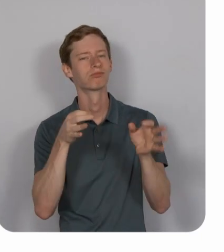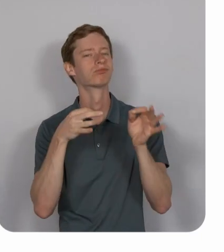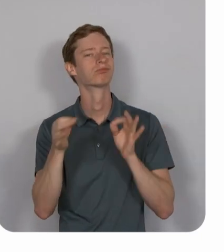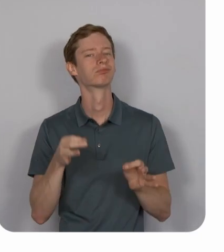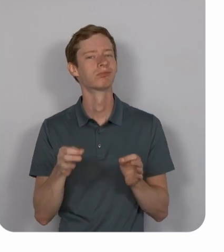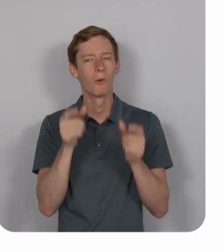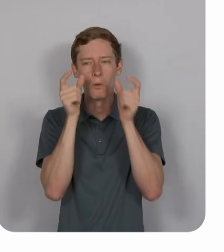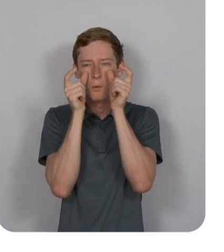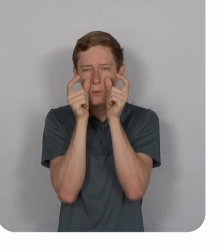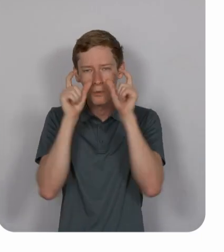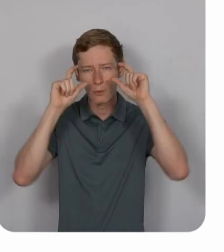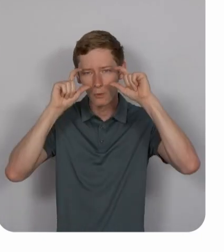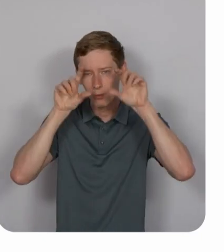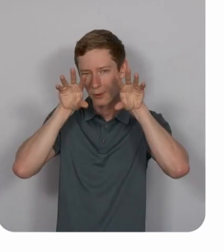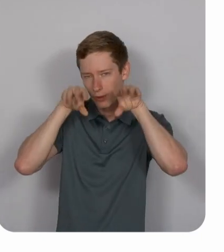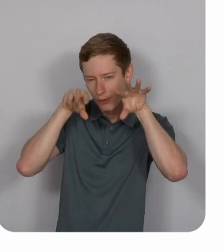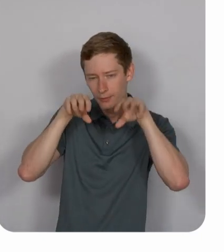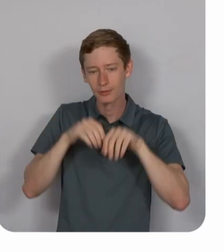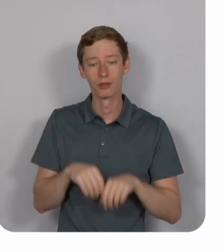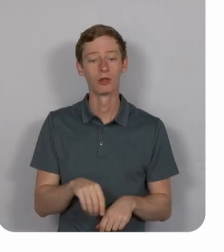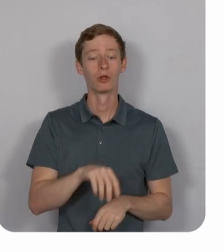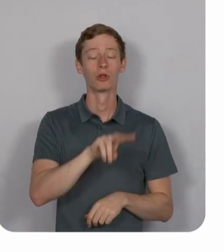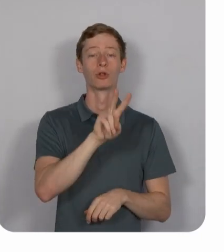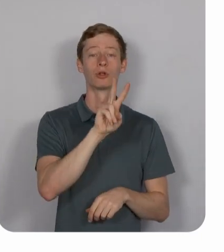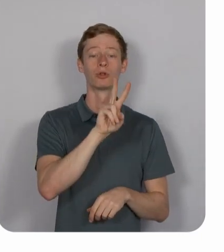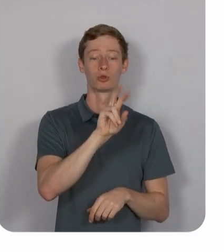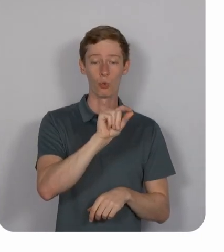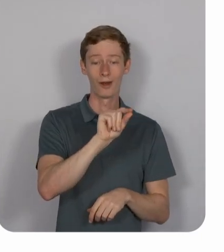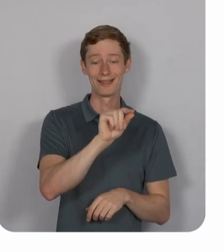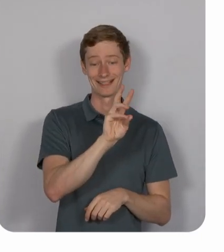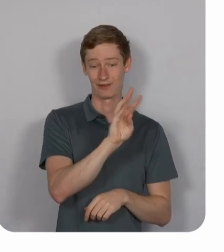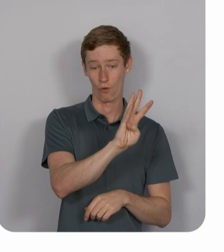Quest 3 contains a 2064 x 2208 display for each eye,